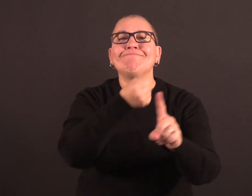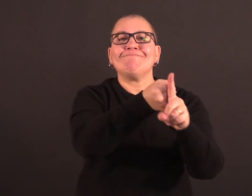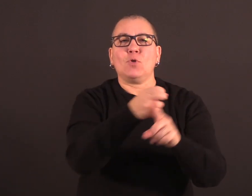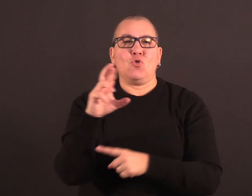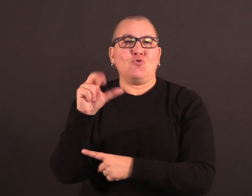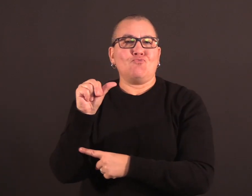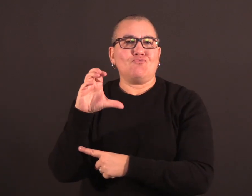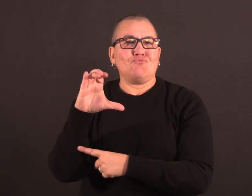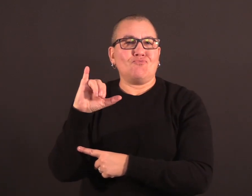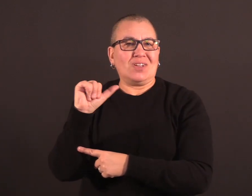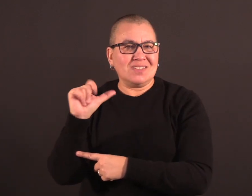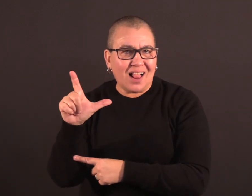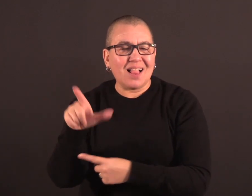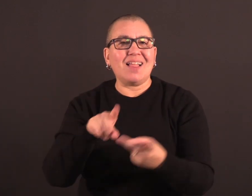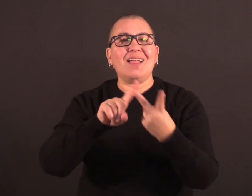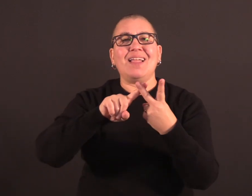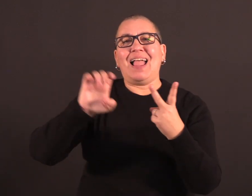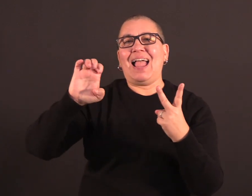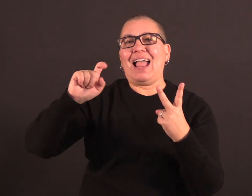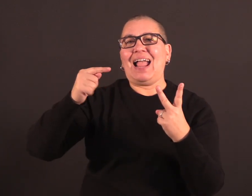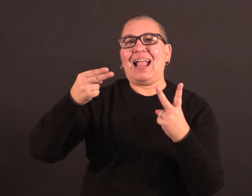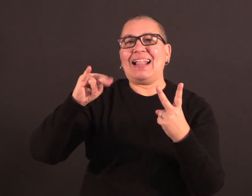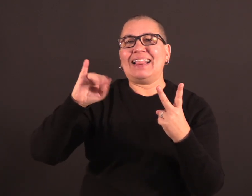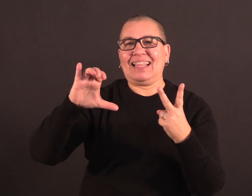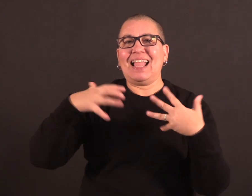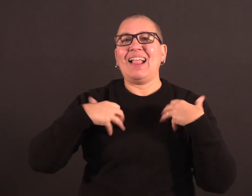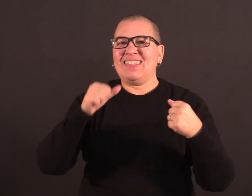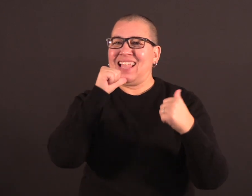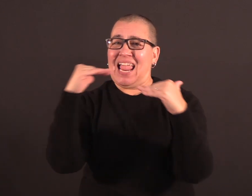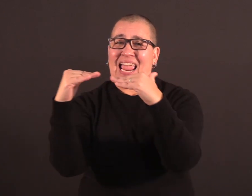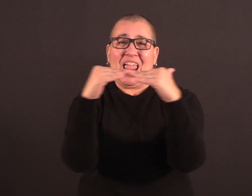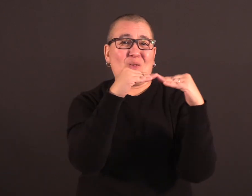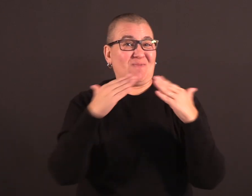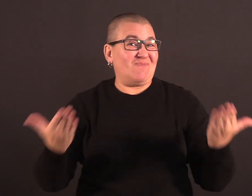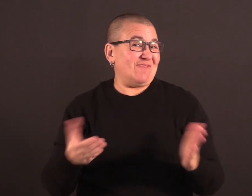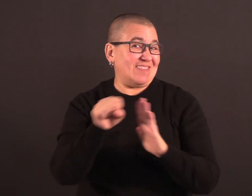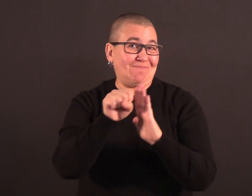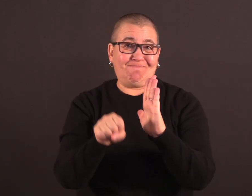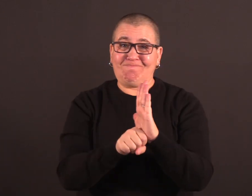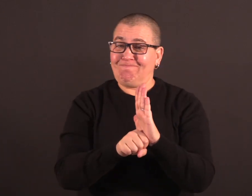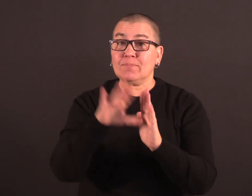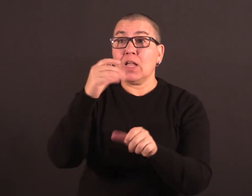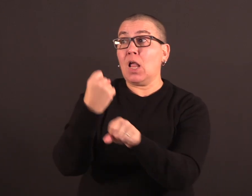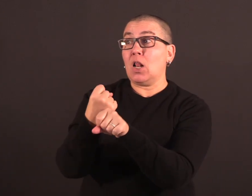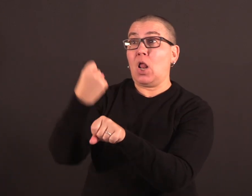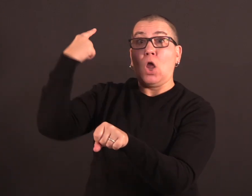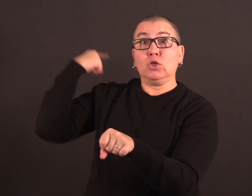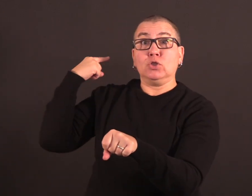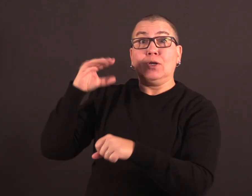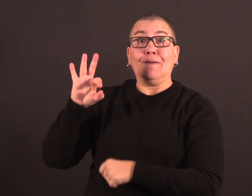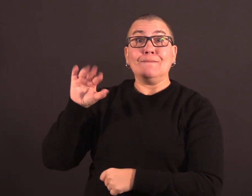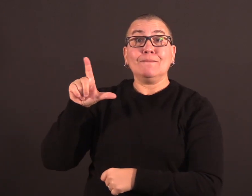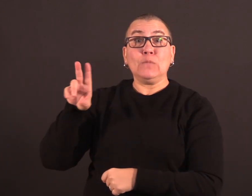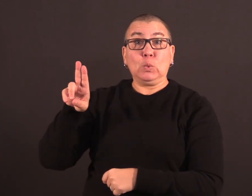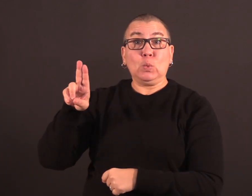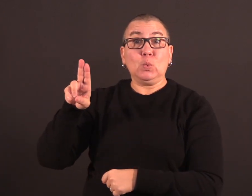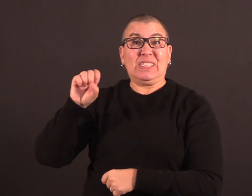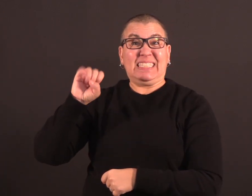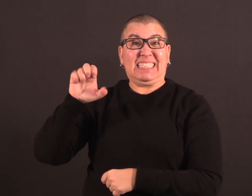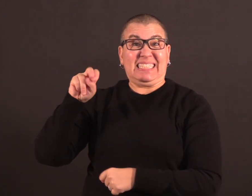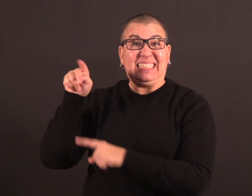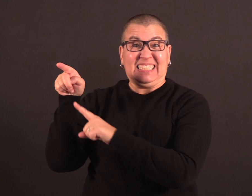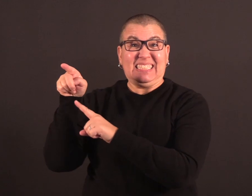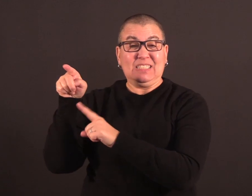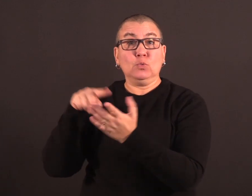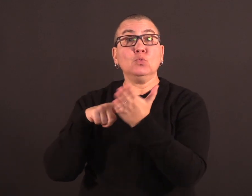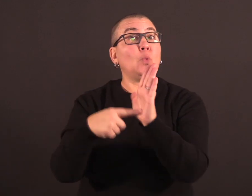100,000 among Asian Minnesotans, eight per 100,000 among white Minnesotans and less than three per